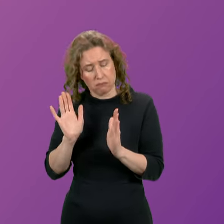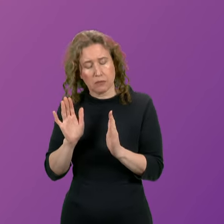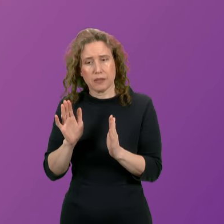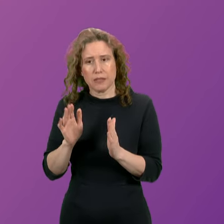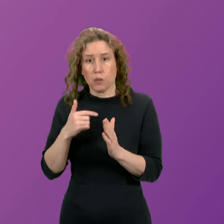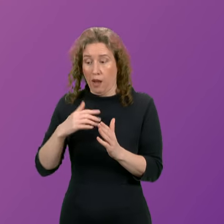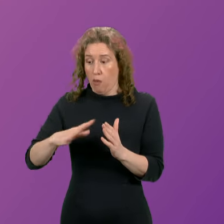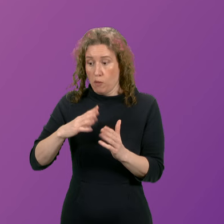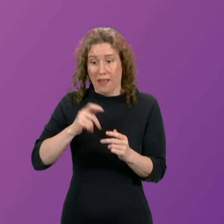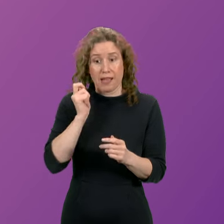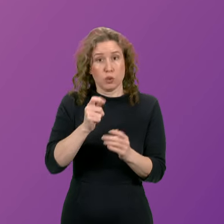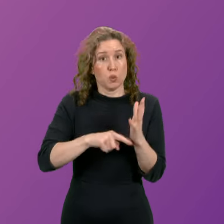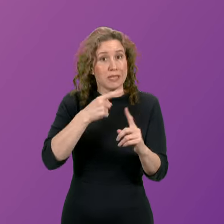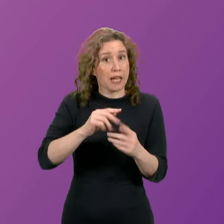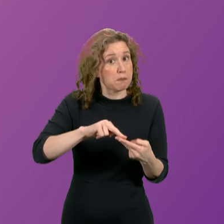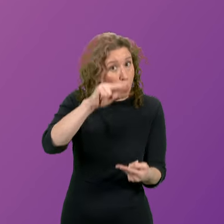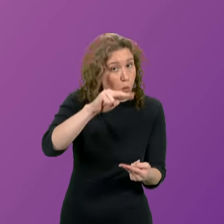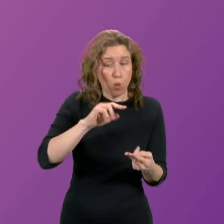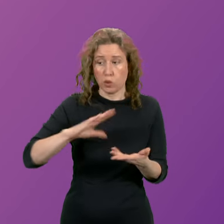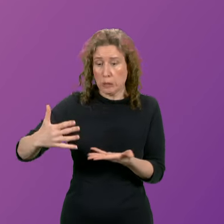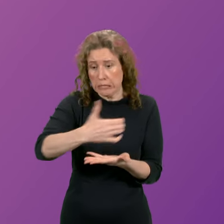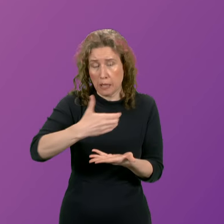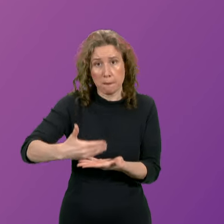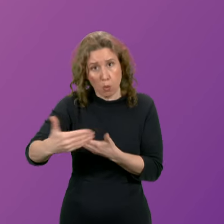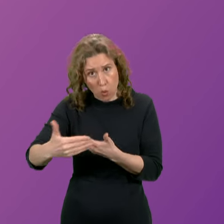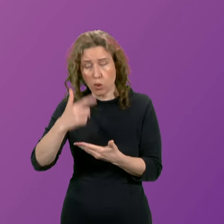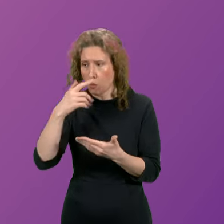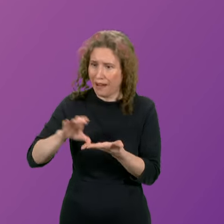increase tax to increase the resources that we have available to invest in key